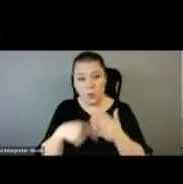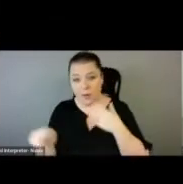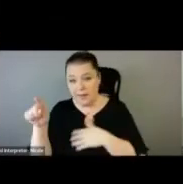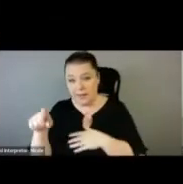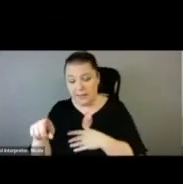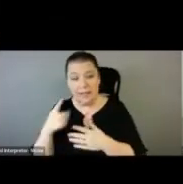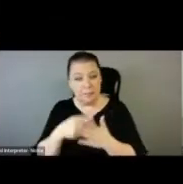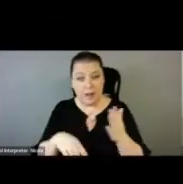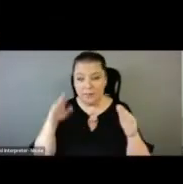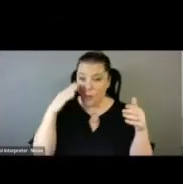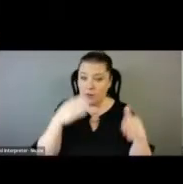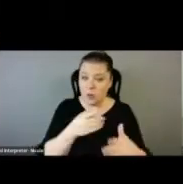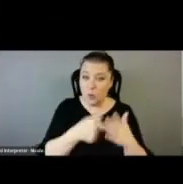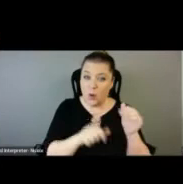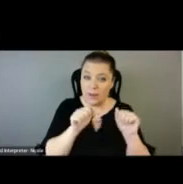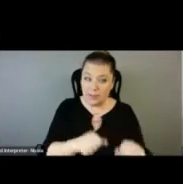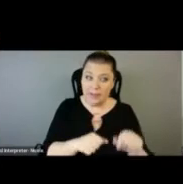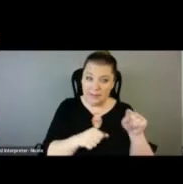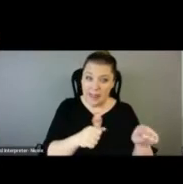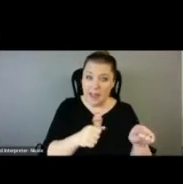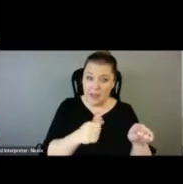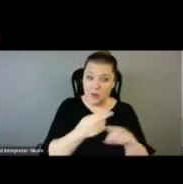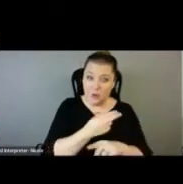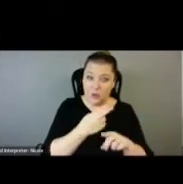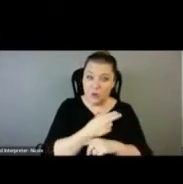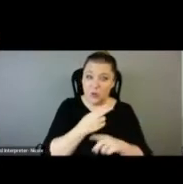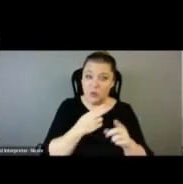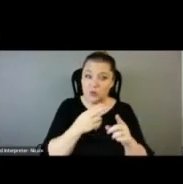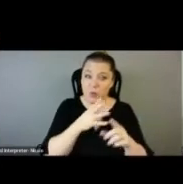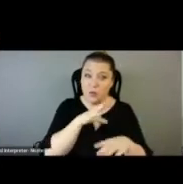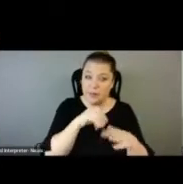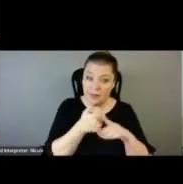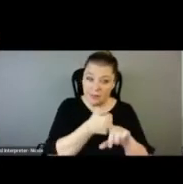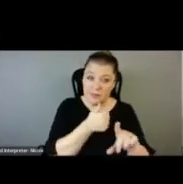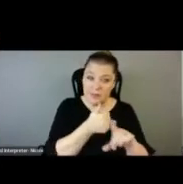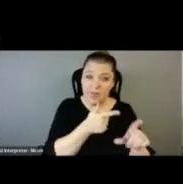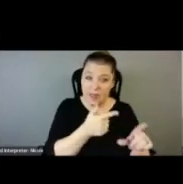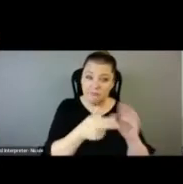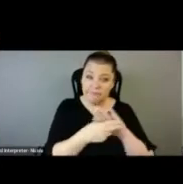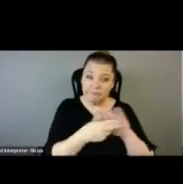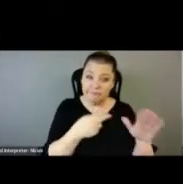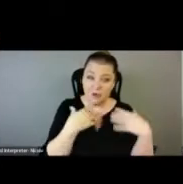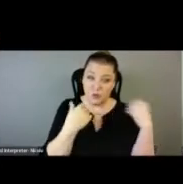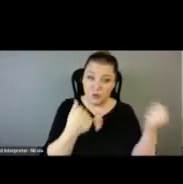focusing on what can be used with the client strengths. The data from these assessments can